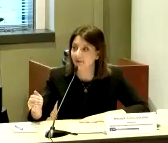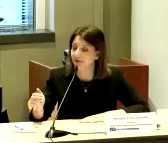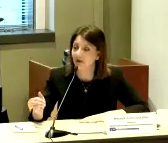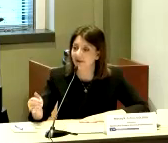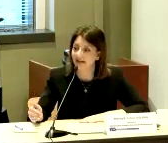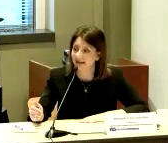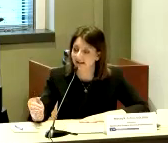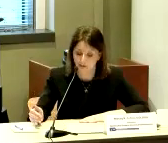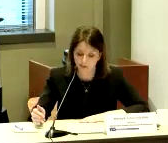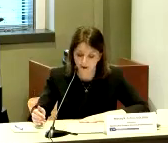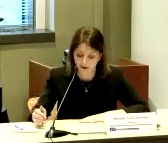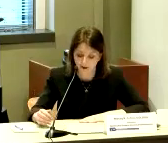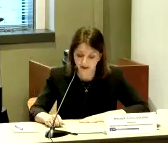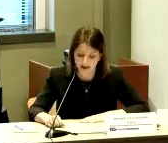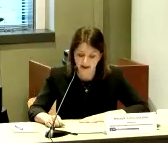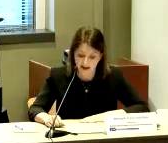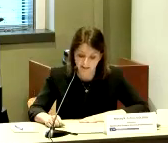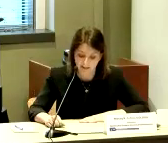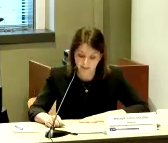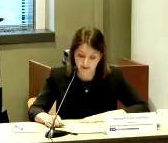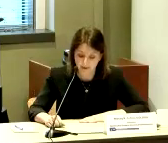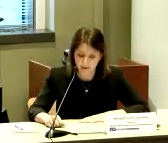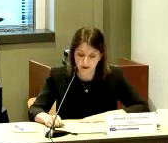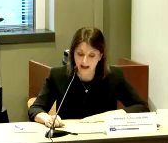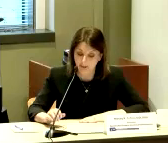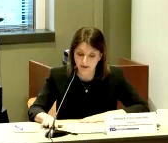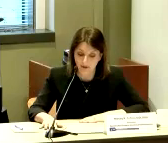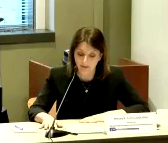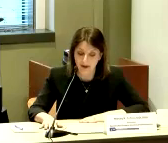out to our state and local partners. So, that was incredible.